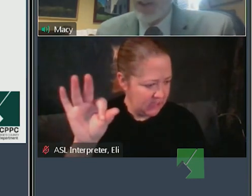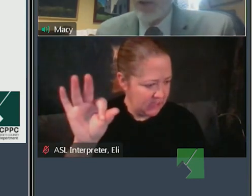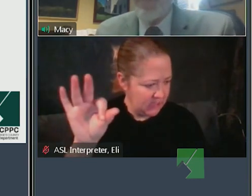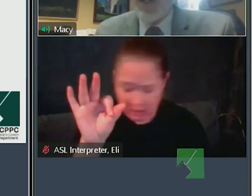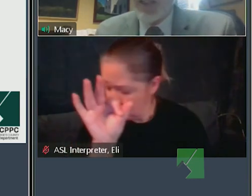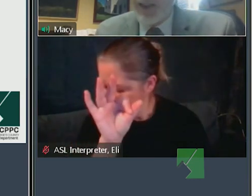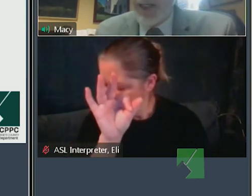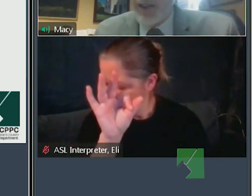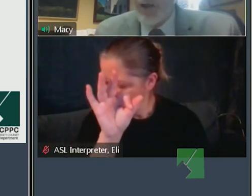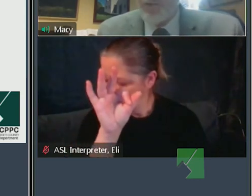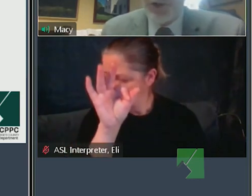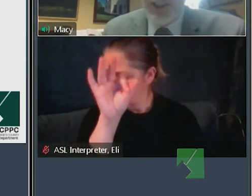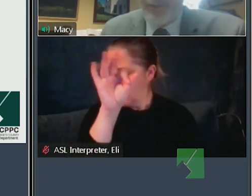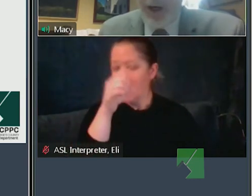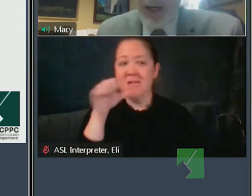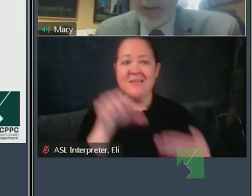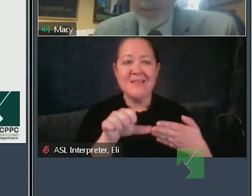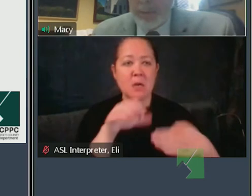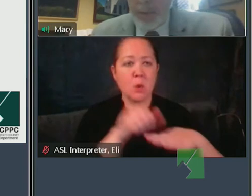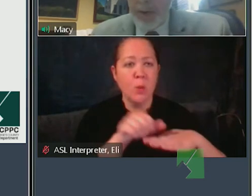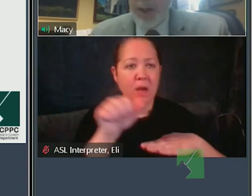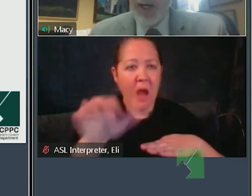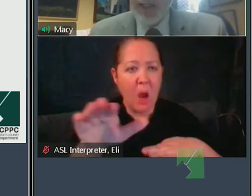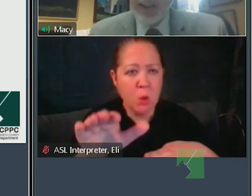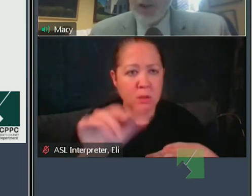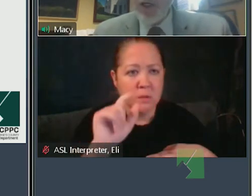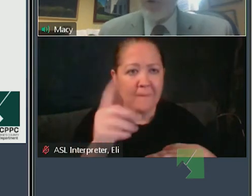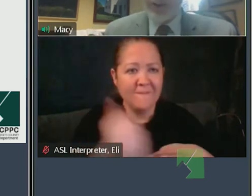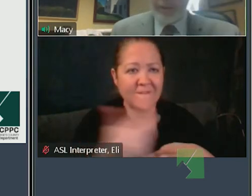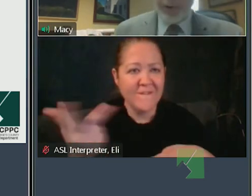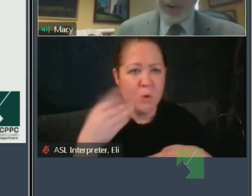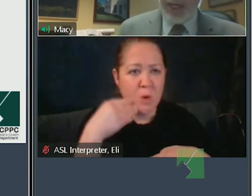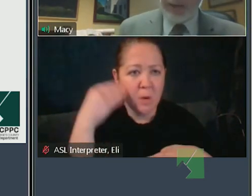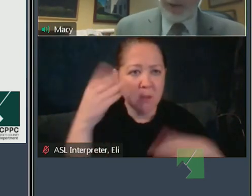including my client, Regina Bryan. And this notice said, well,